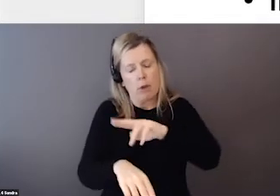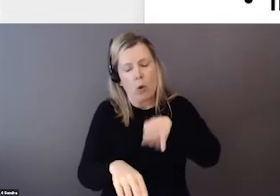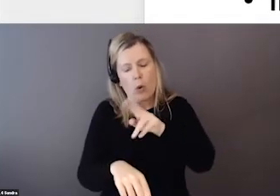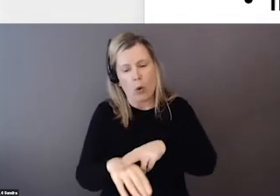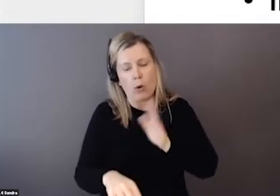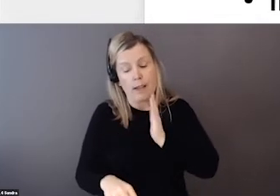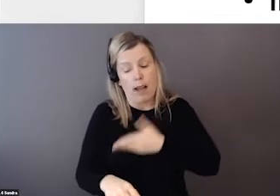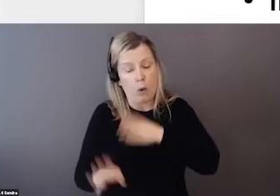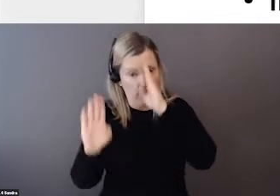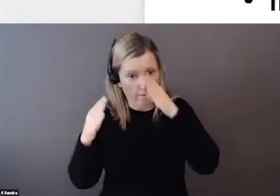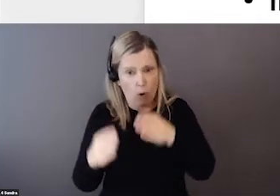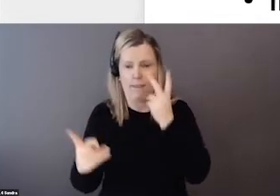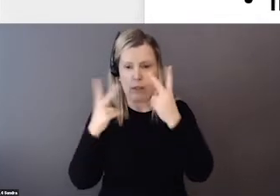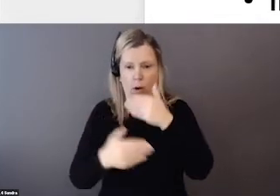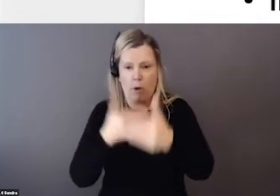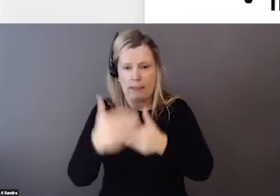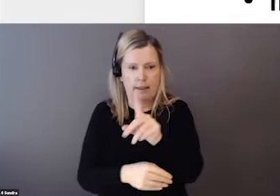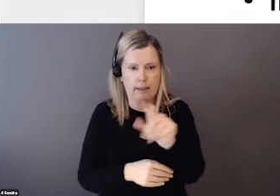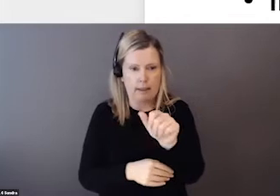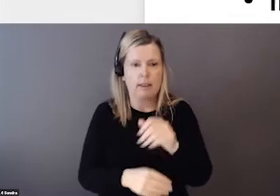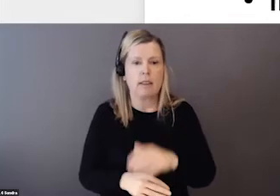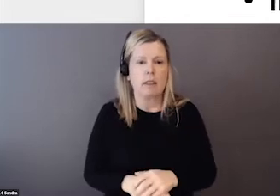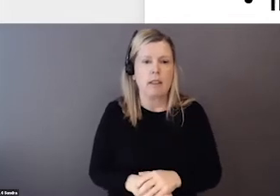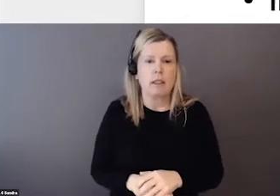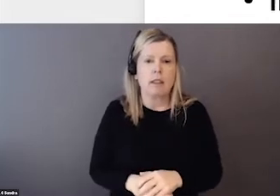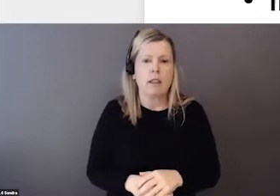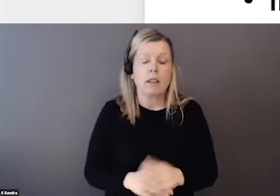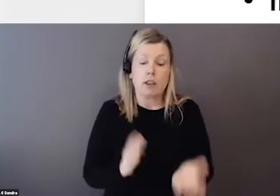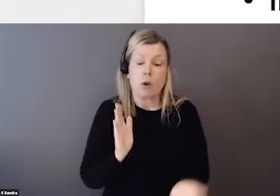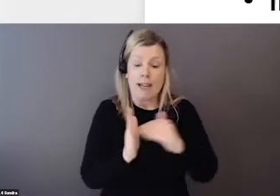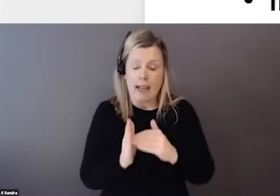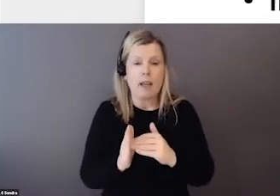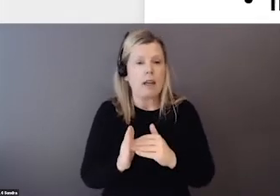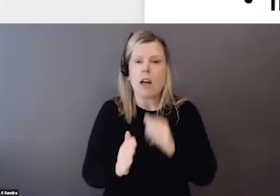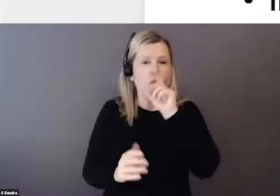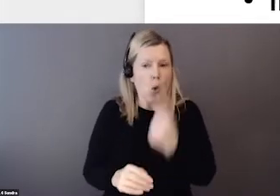Our scope is the entirety of the employment lifecycle. So more than just recruitment, more than just hiring and onboarding.